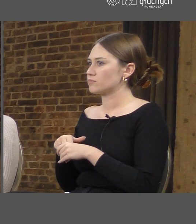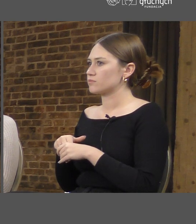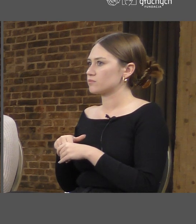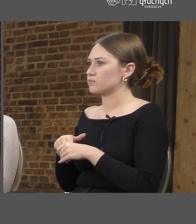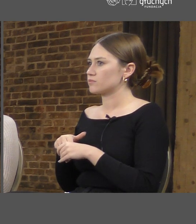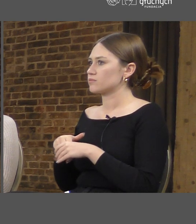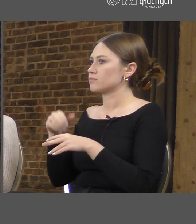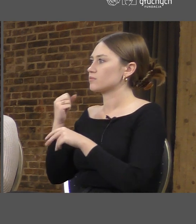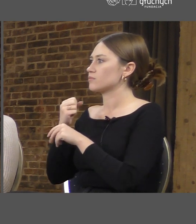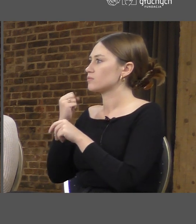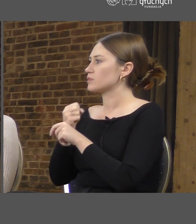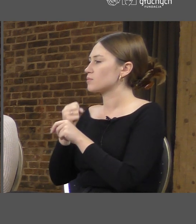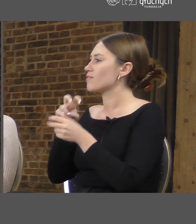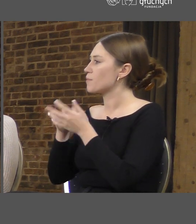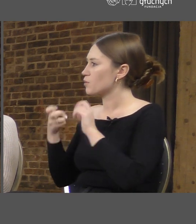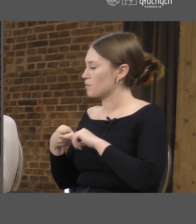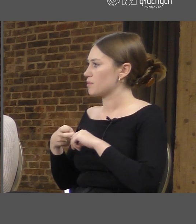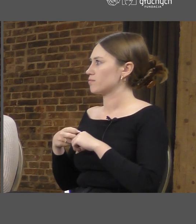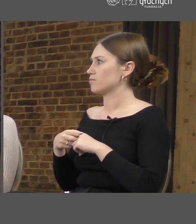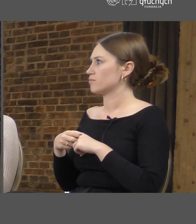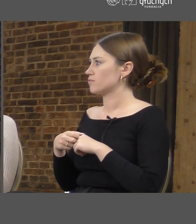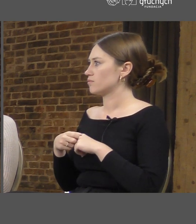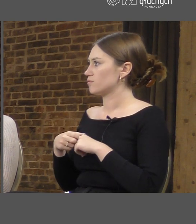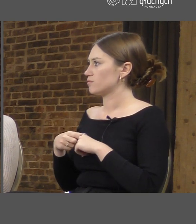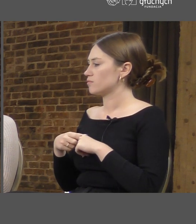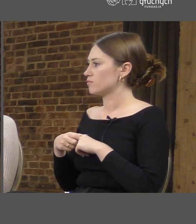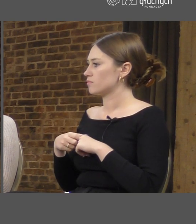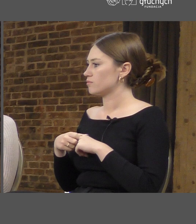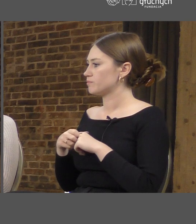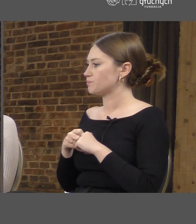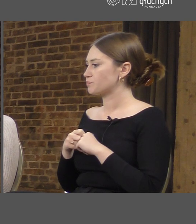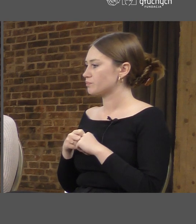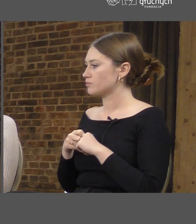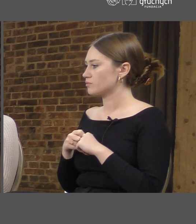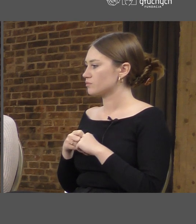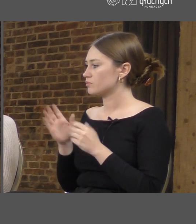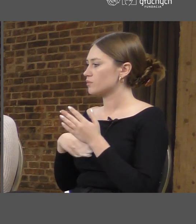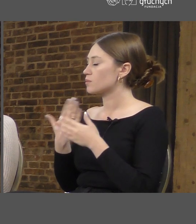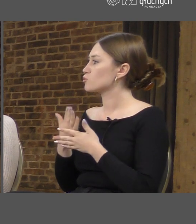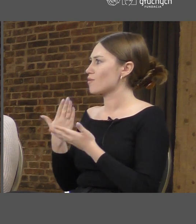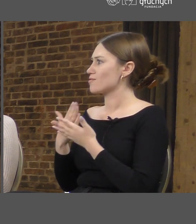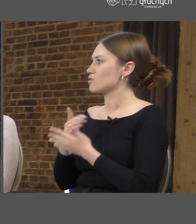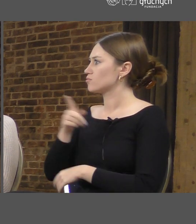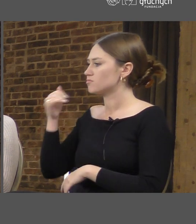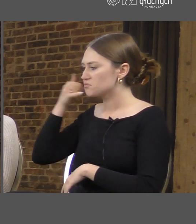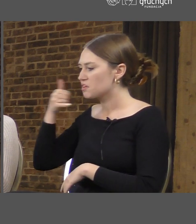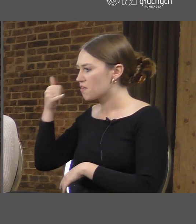That's the problem sometimes that, for example, why can't you make phone calls?